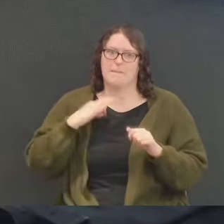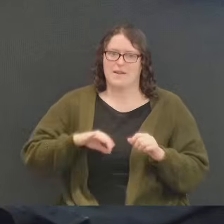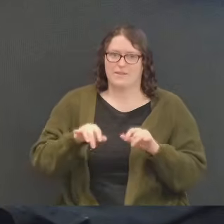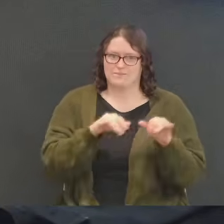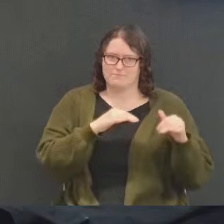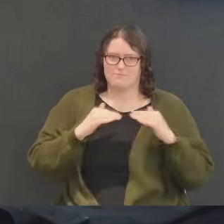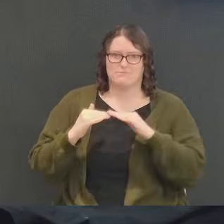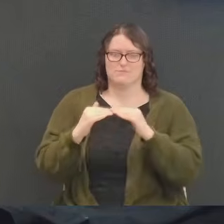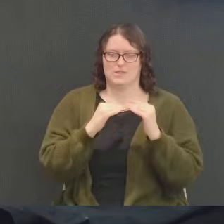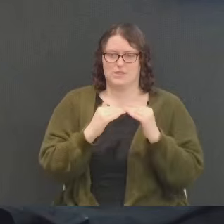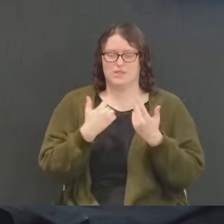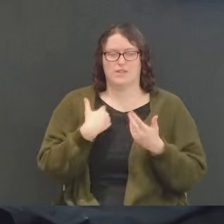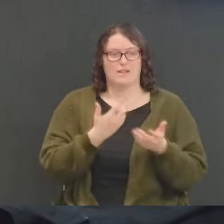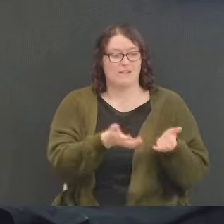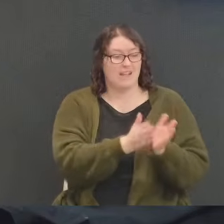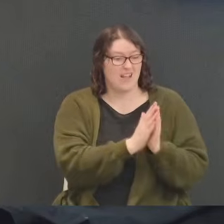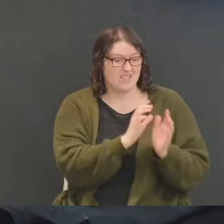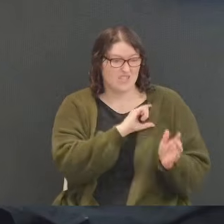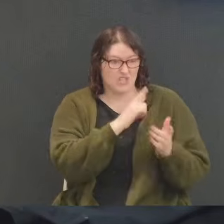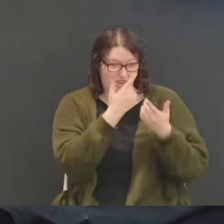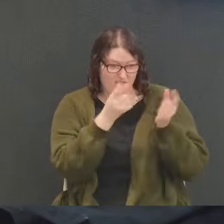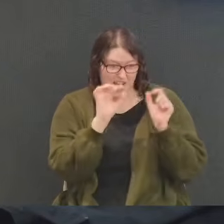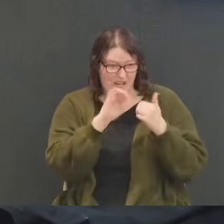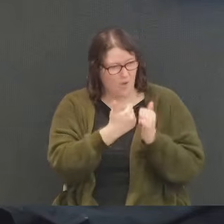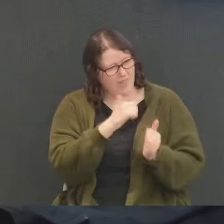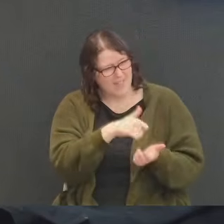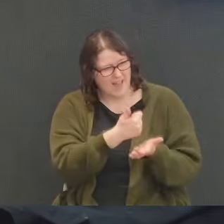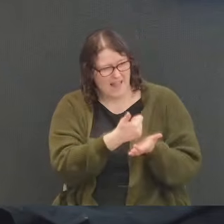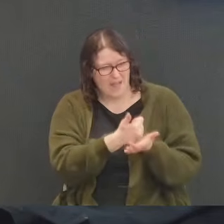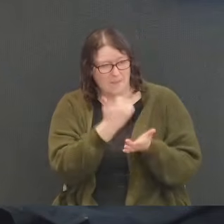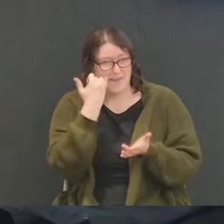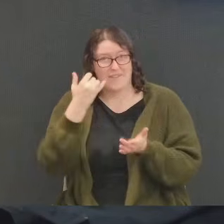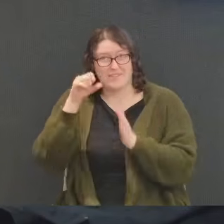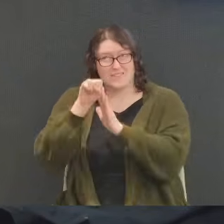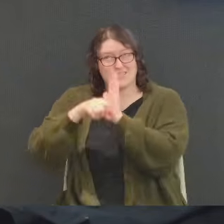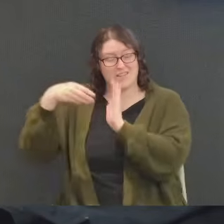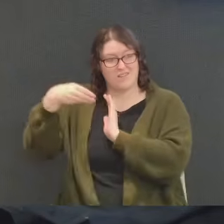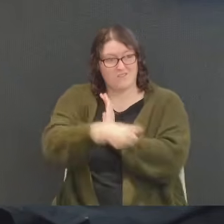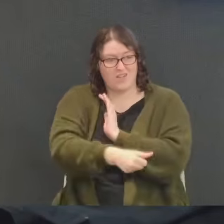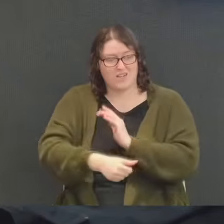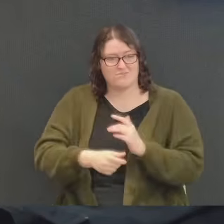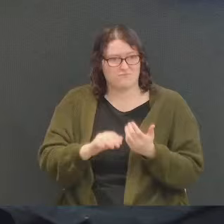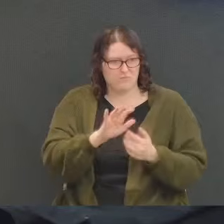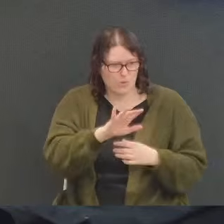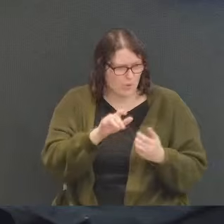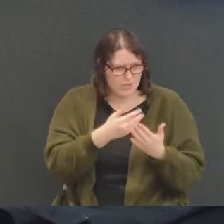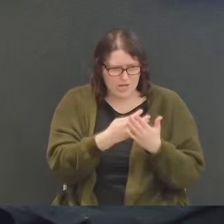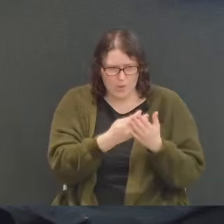how she would benefit from some state funding for her jail and she talks a lot about prevention